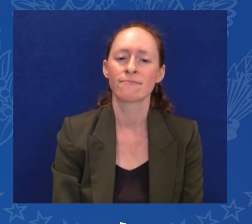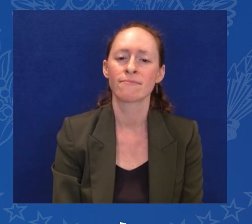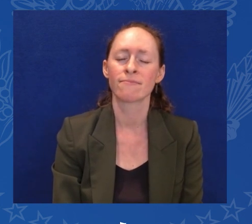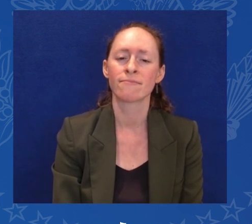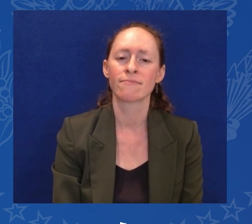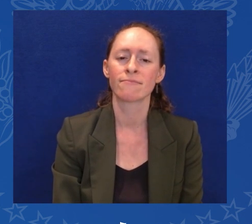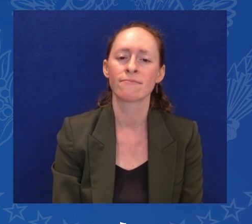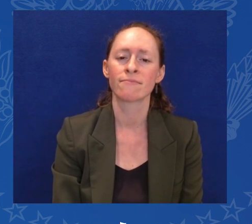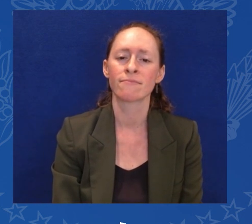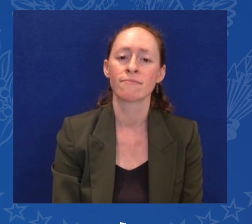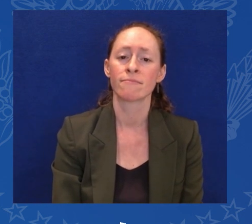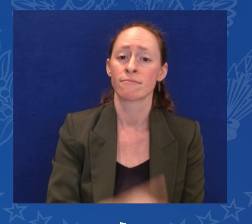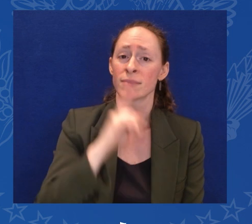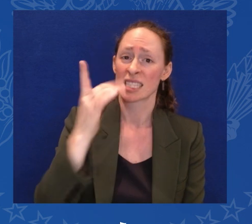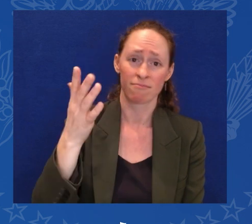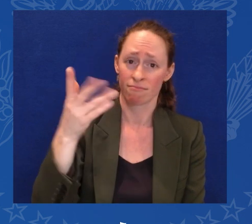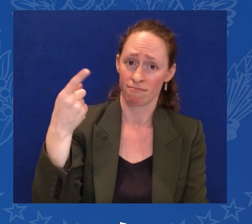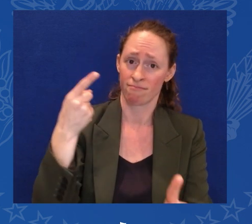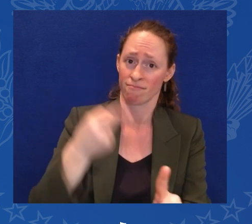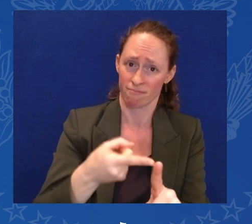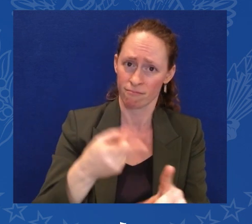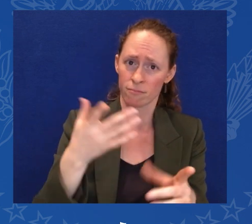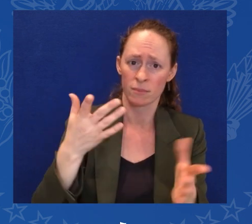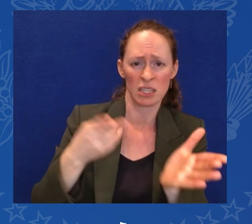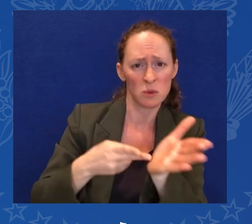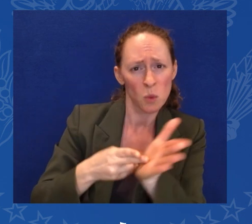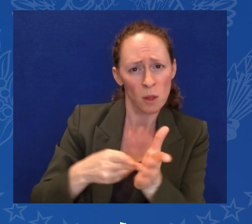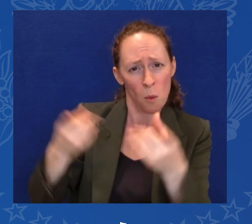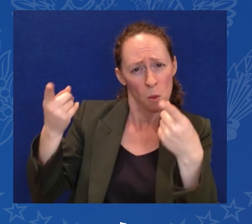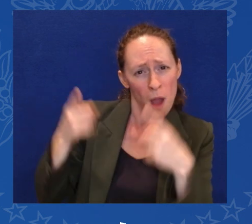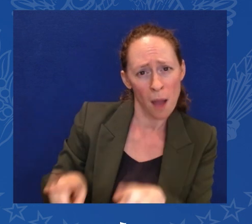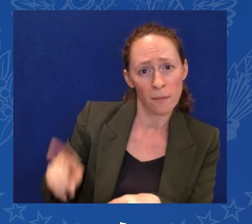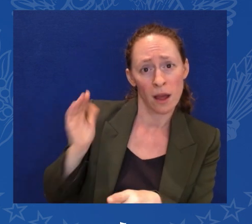It's important to our children, our grandchildren, our great-grandchildren, to our nation as a whole.